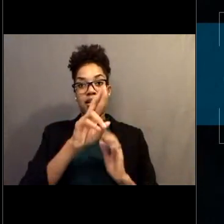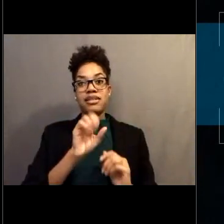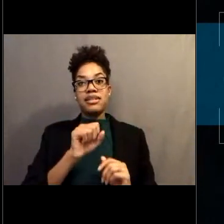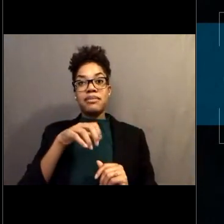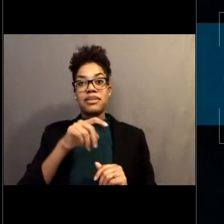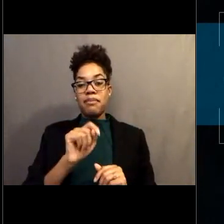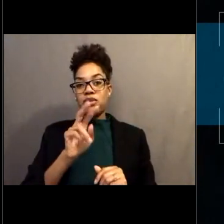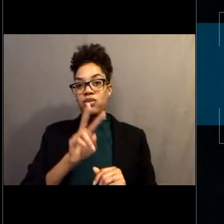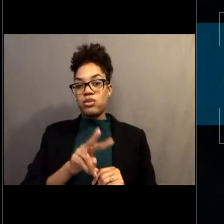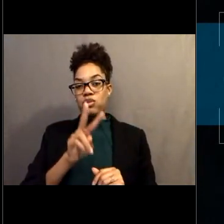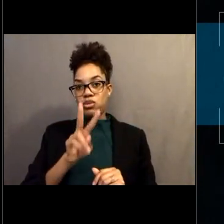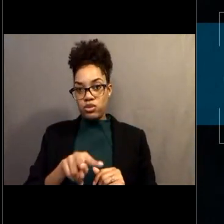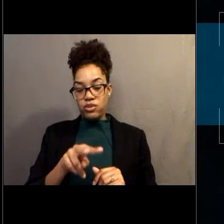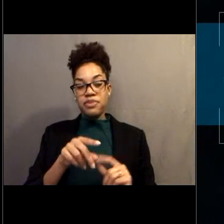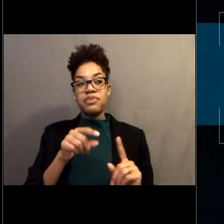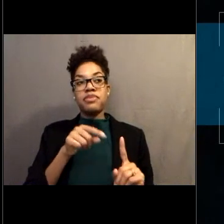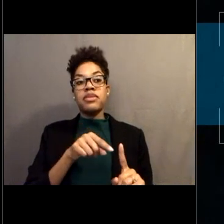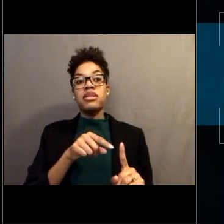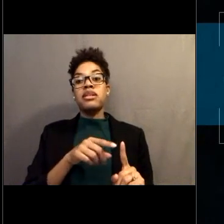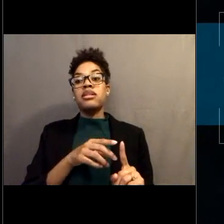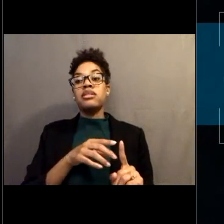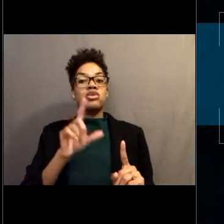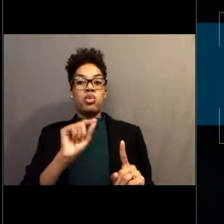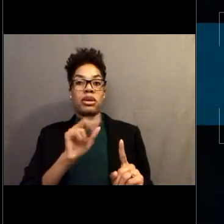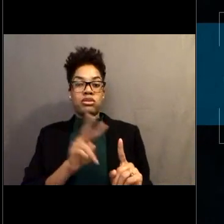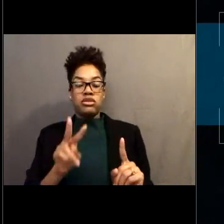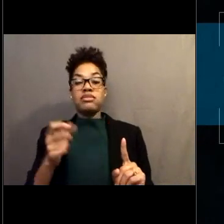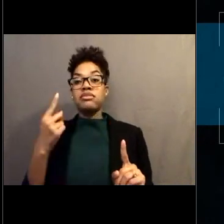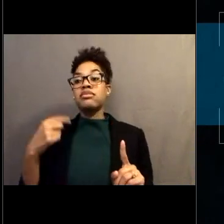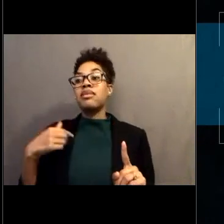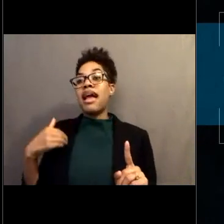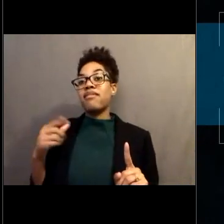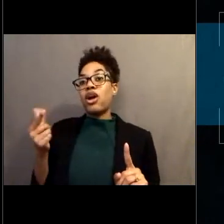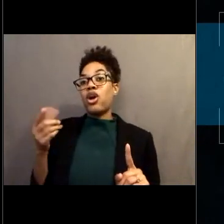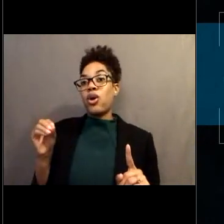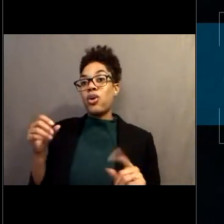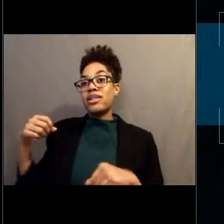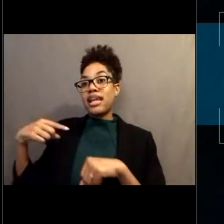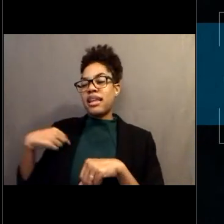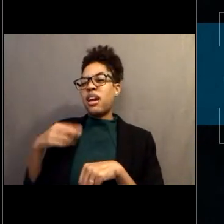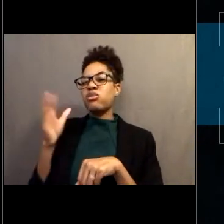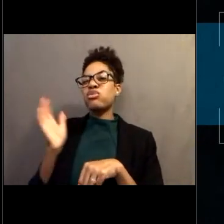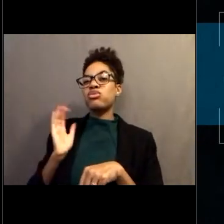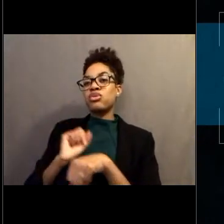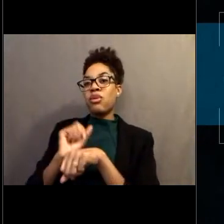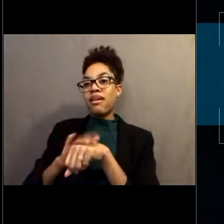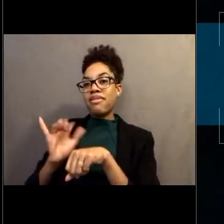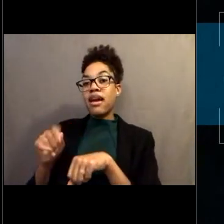There is a GOES satellite, the one I used to work on is being launched this December in 2021. I forget the exact date